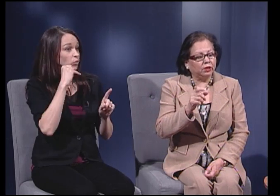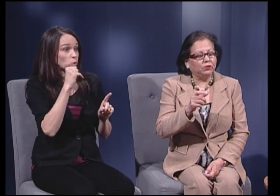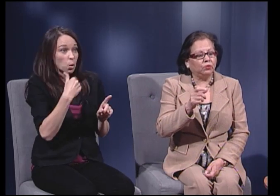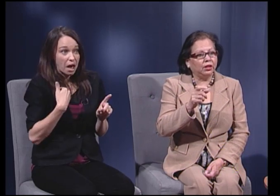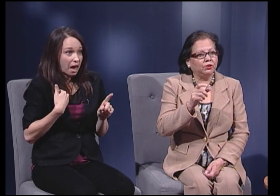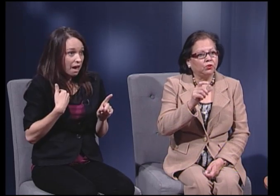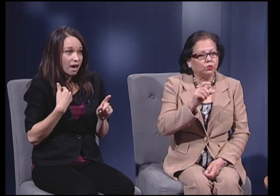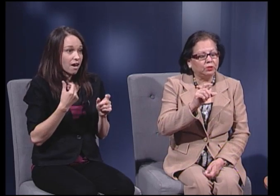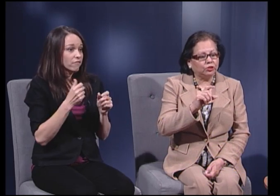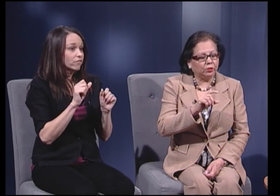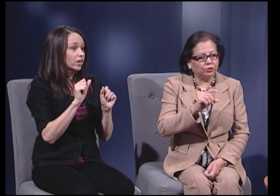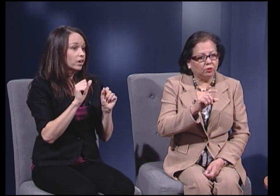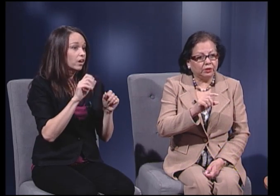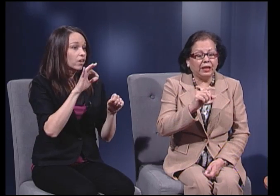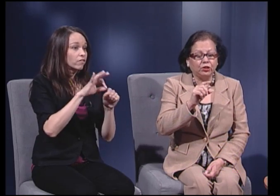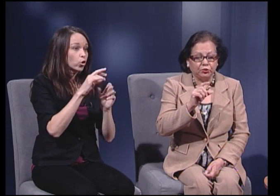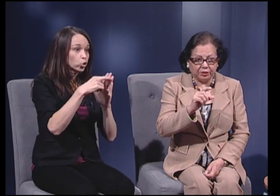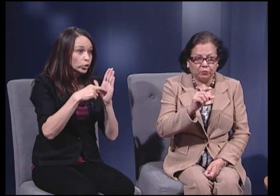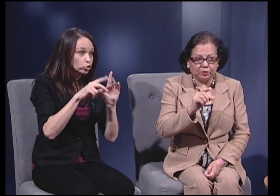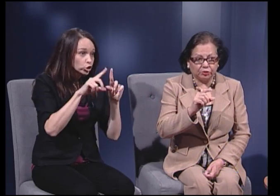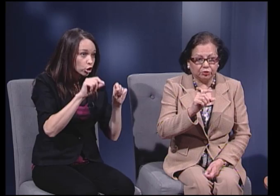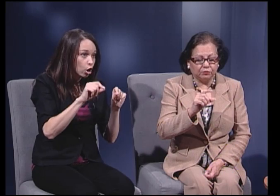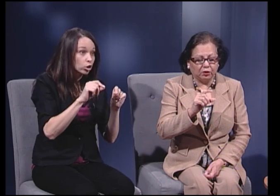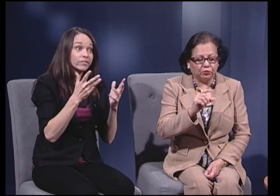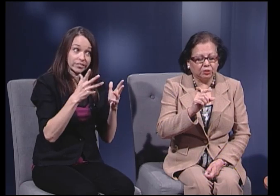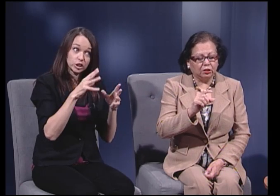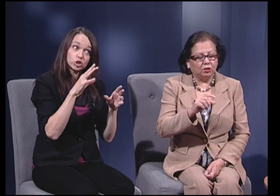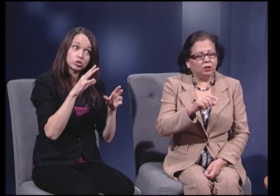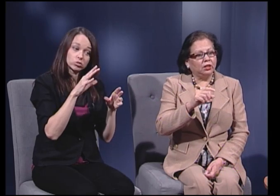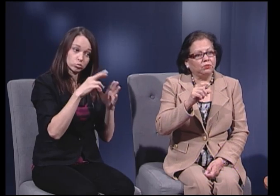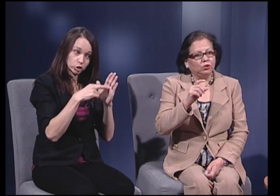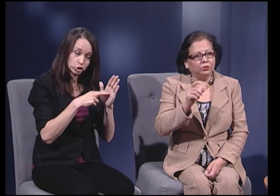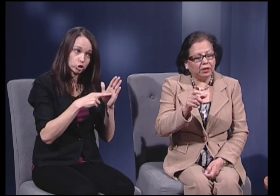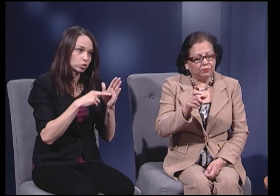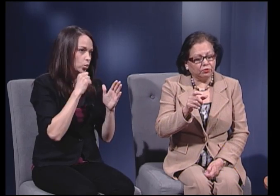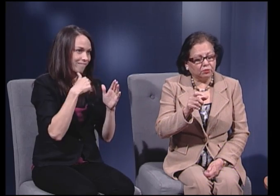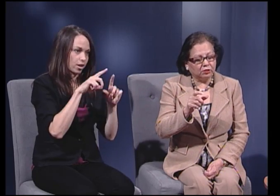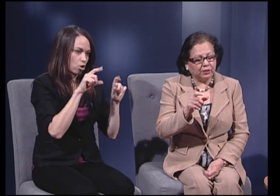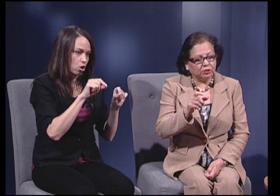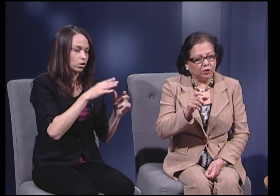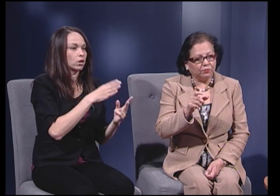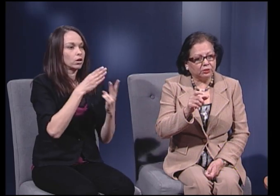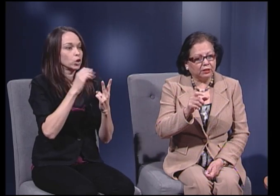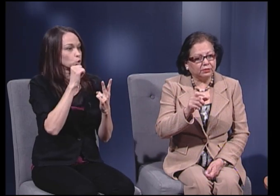if you don't have your voter registration card and you did register to vote, and if you don't have your Texas driver's license,